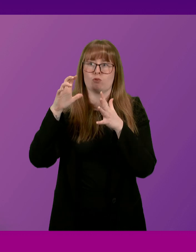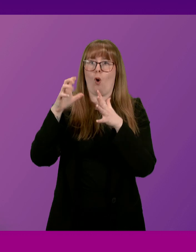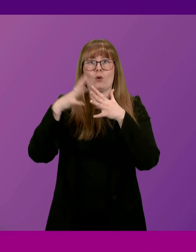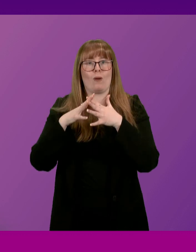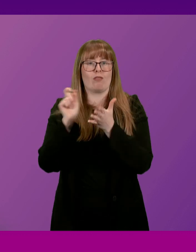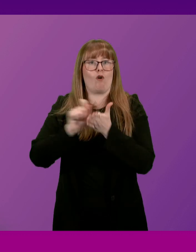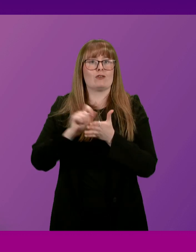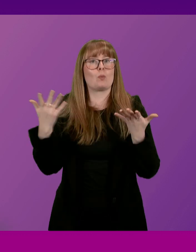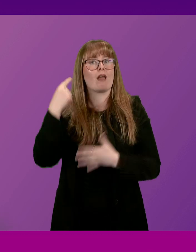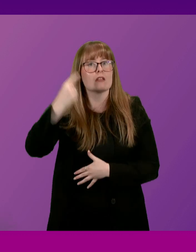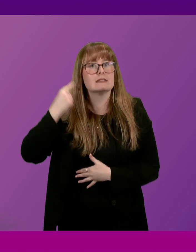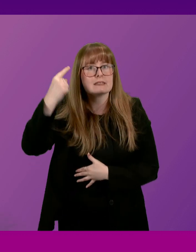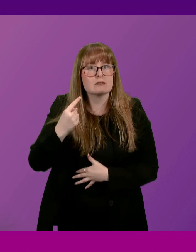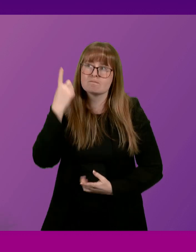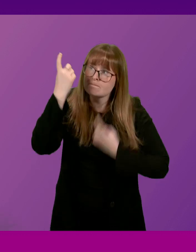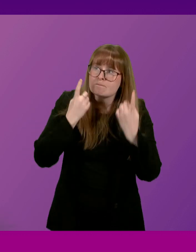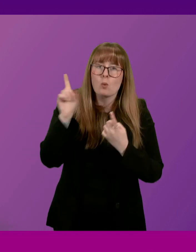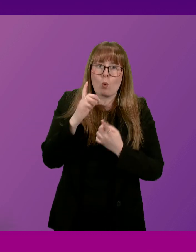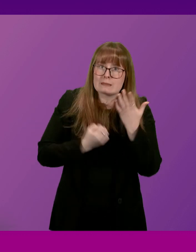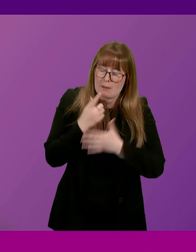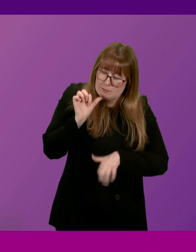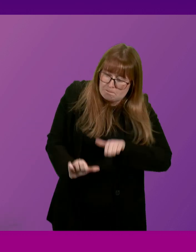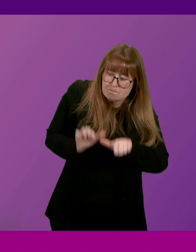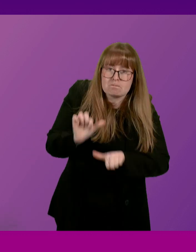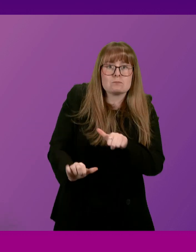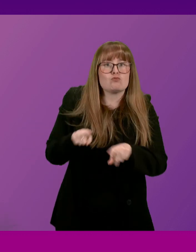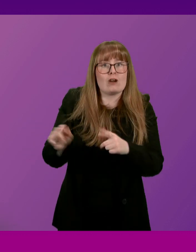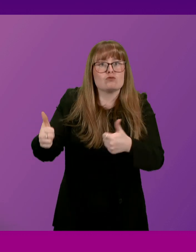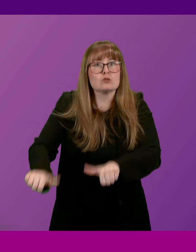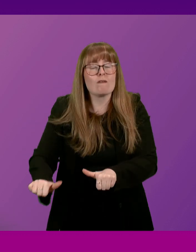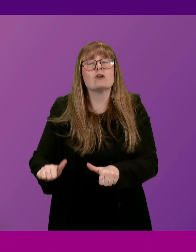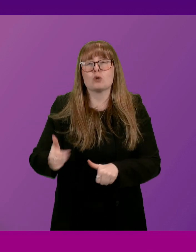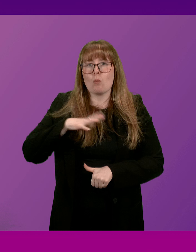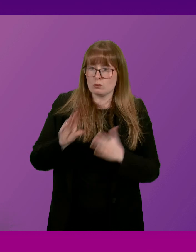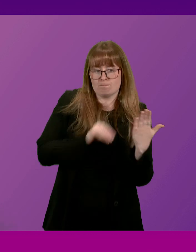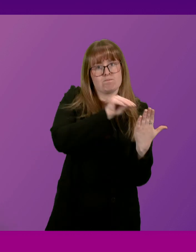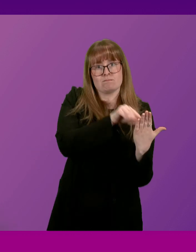London to consider the steps that are being taken. I place that point on the record.